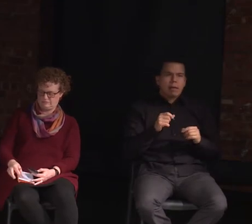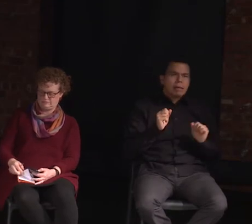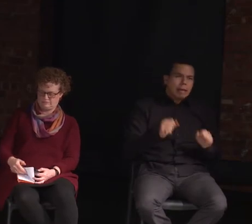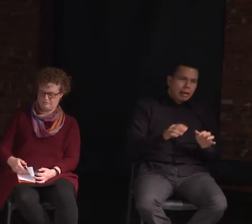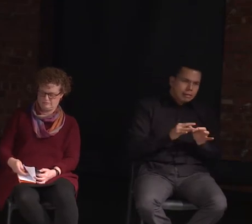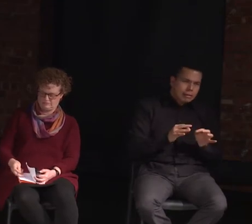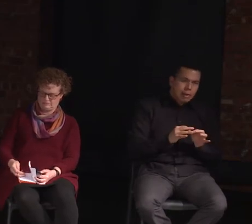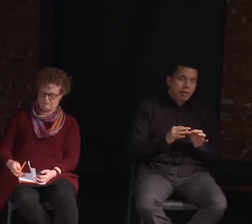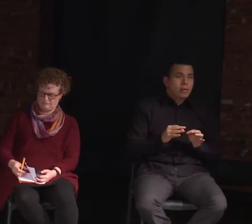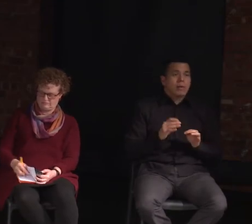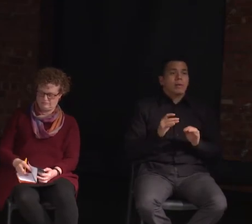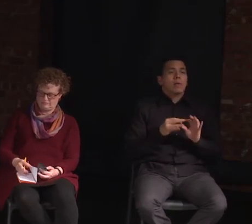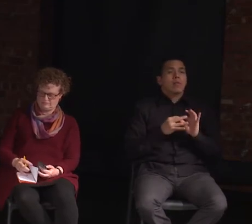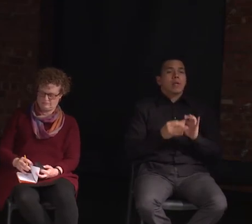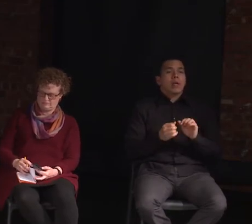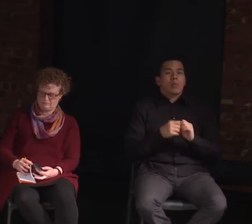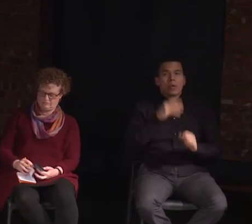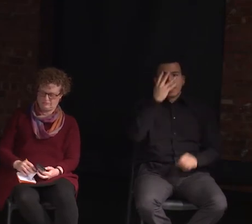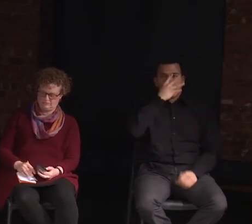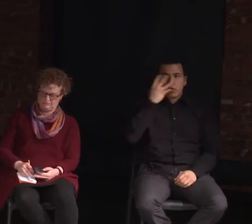It relates to immigration and the word sanctuary.